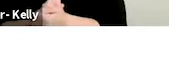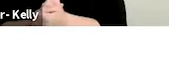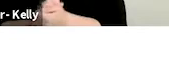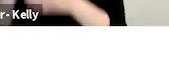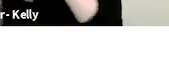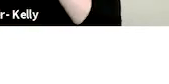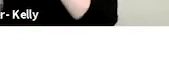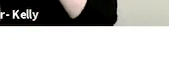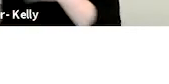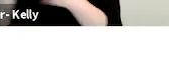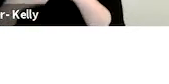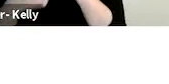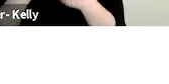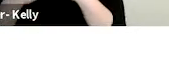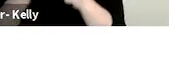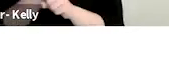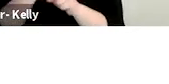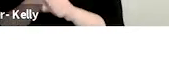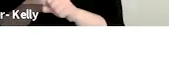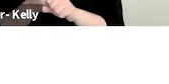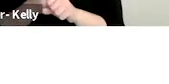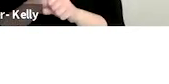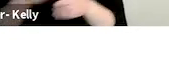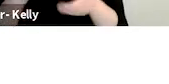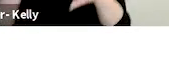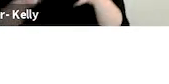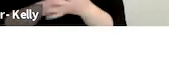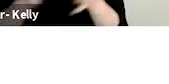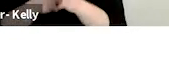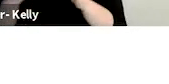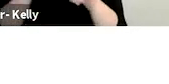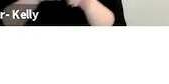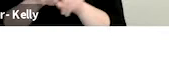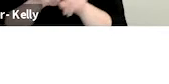cookie cutter mould of how we are to learn. When I went through university we all sat in these big